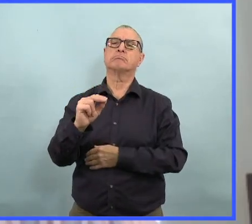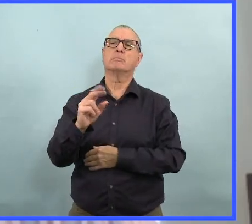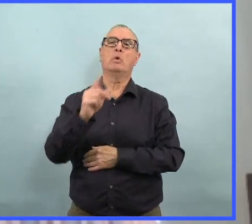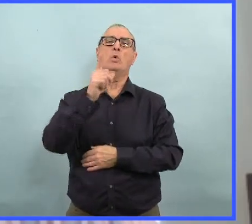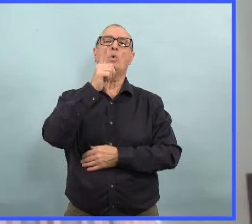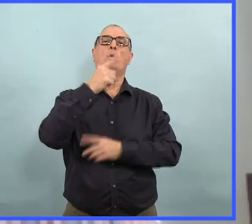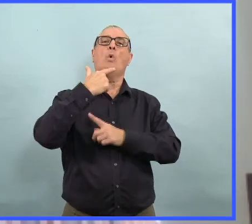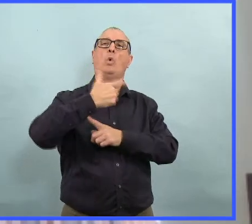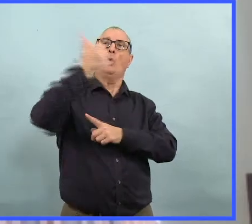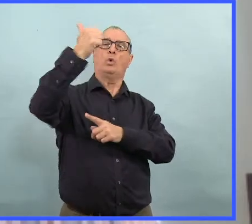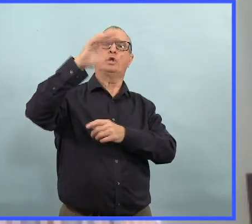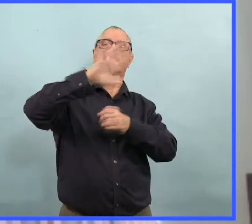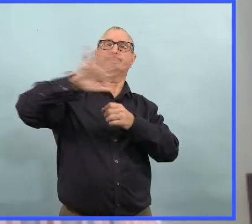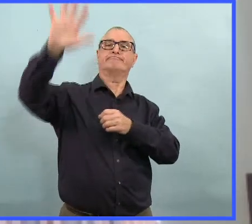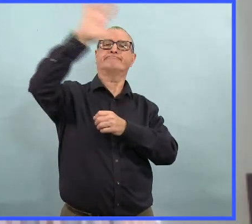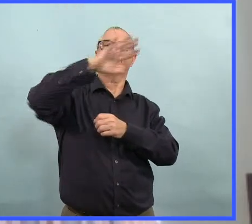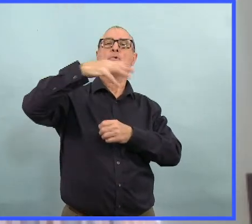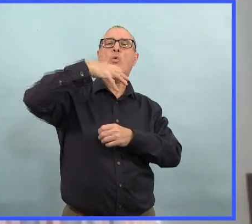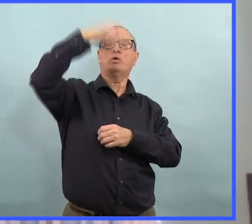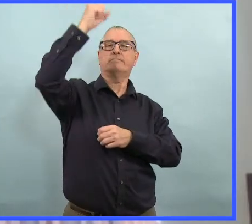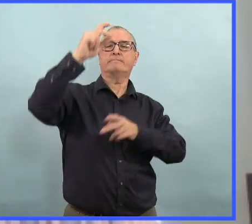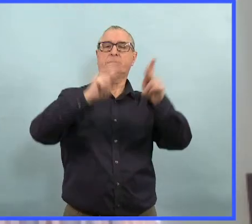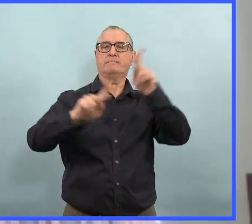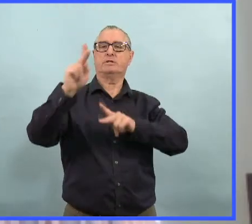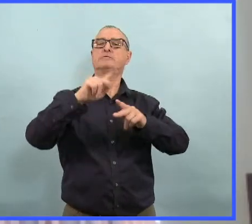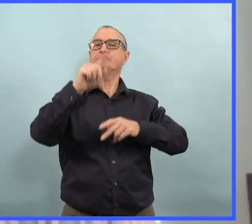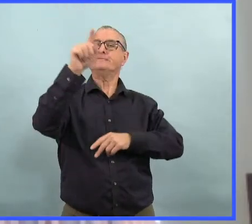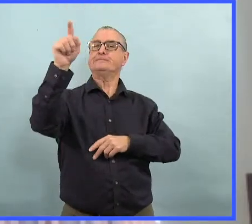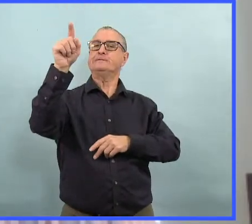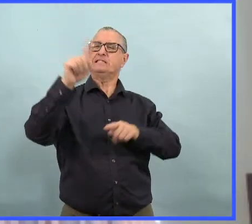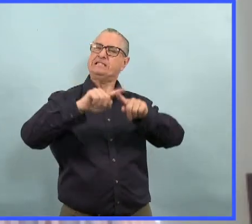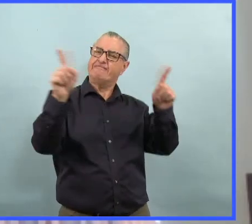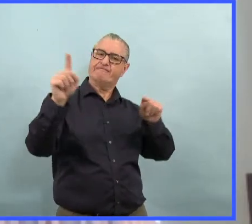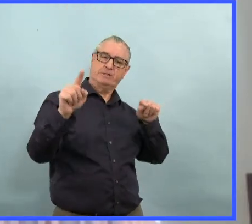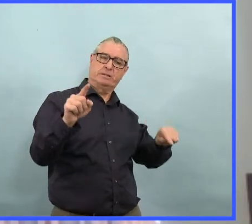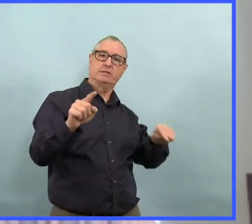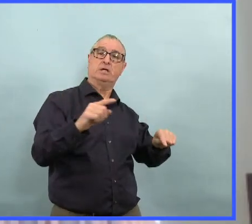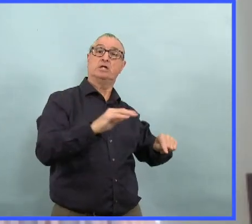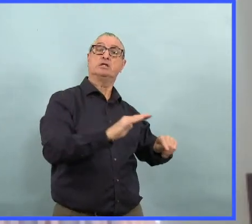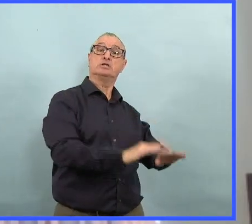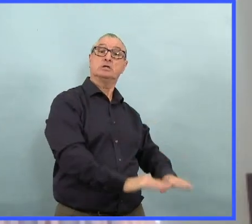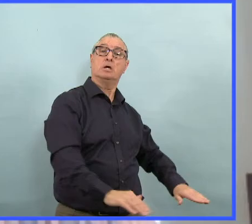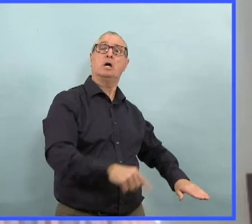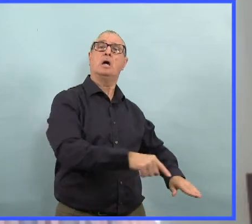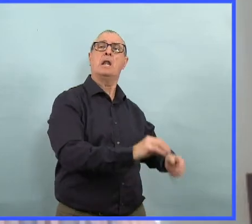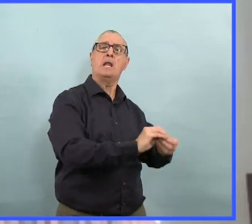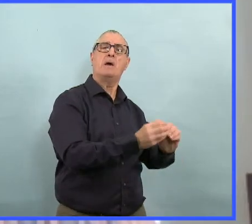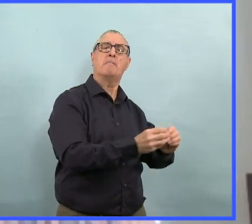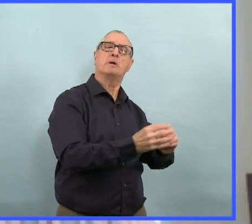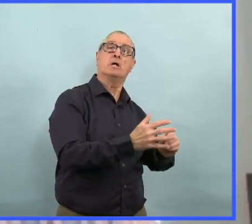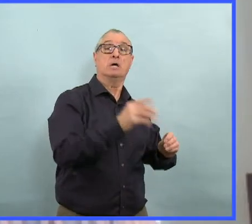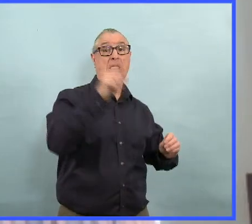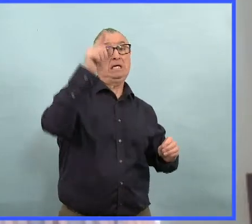nearly the same proportion of cases uh due ending up in hospital with that so as far as